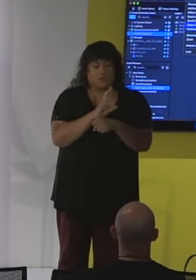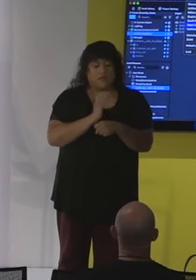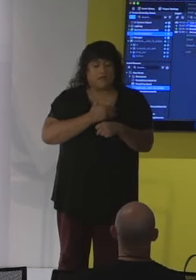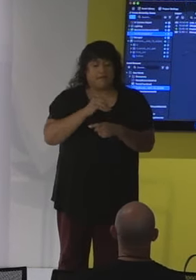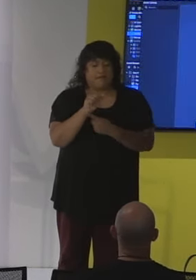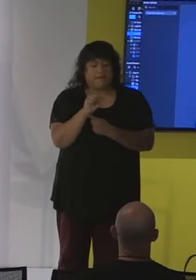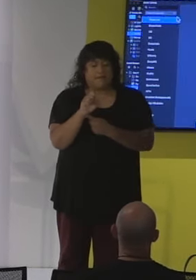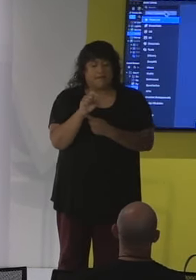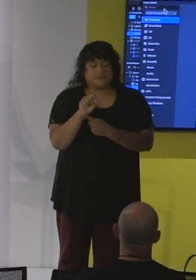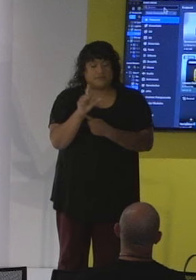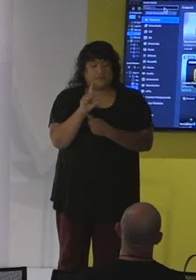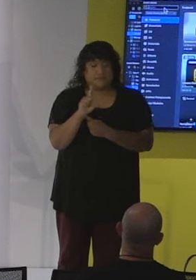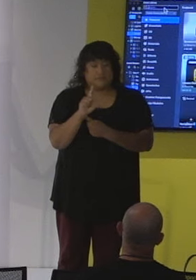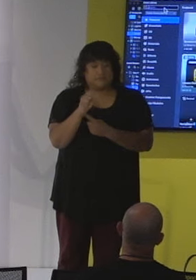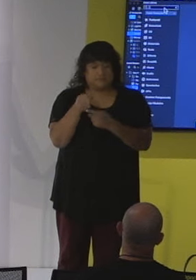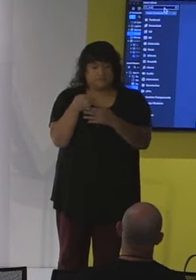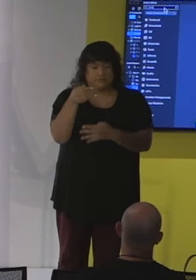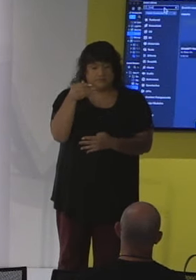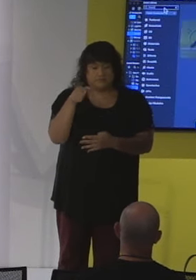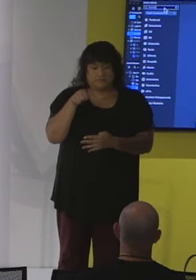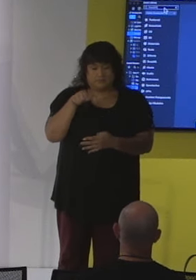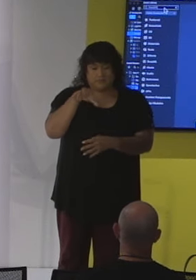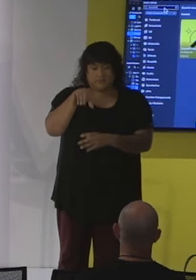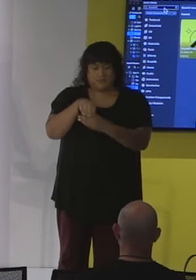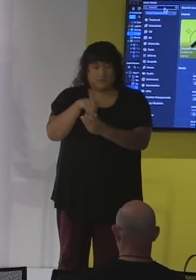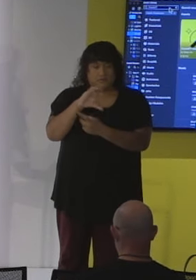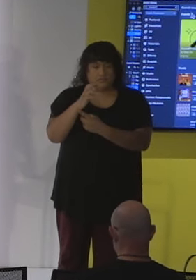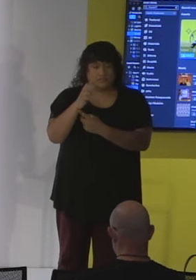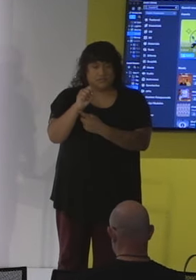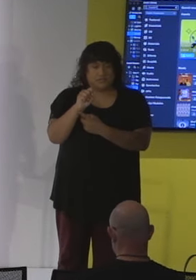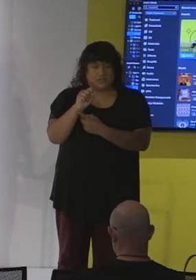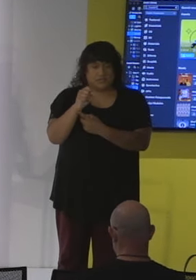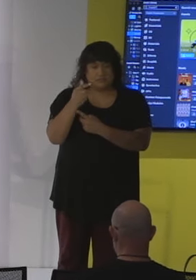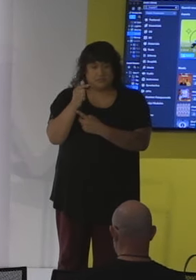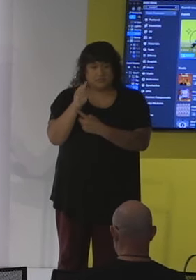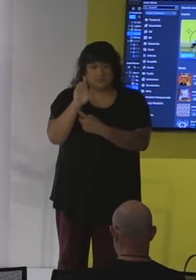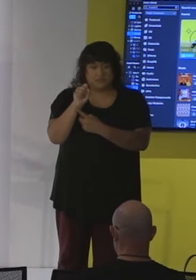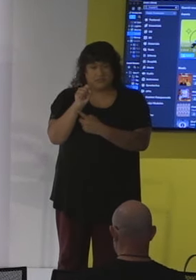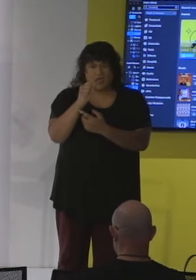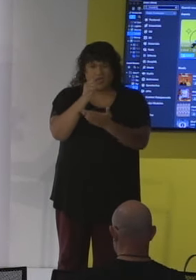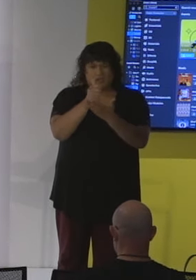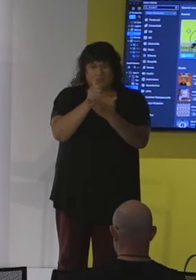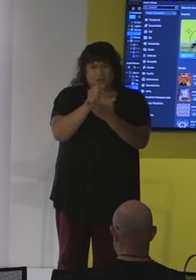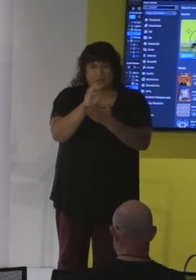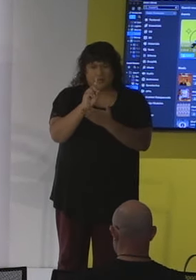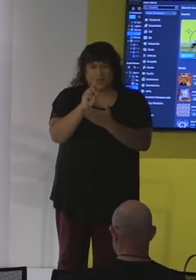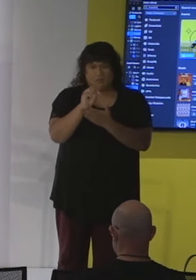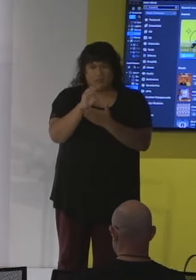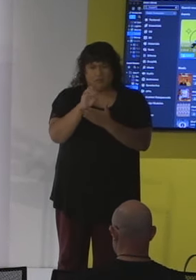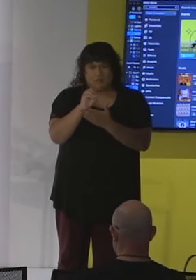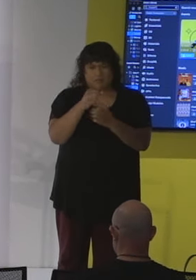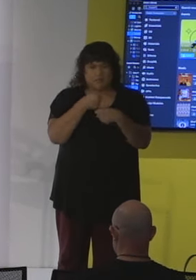there is a ChatGPT helper demo. This makes it extremely easy to interface with ChatGPT.